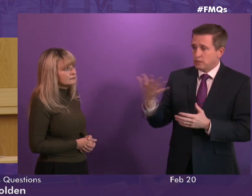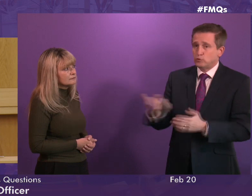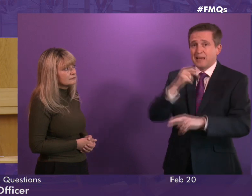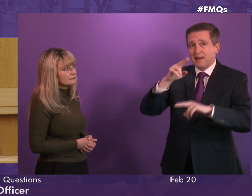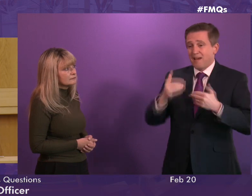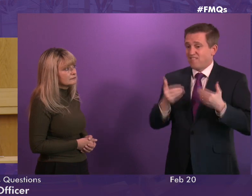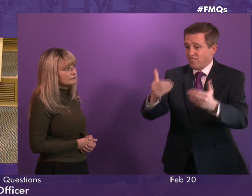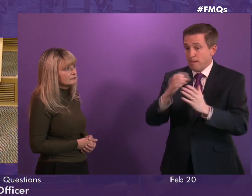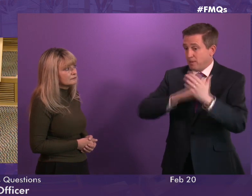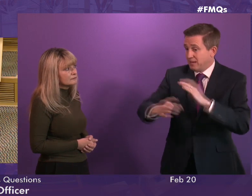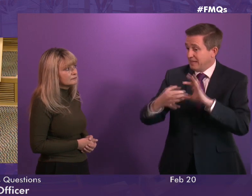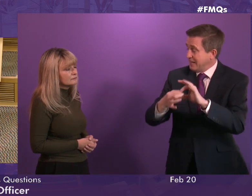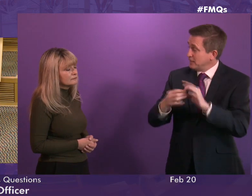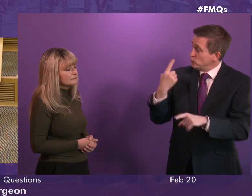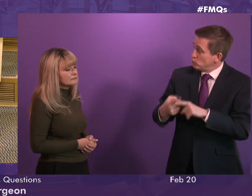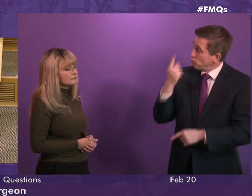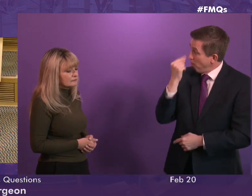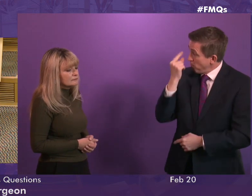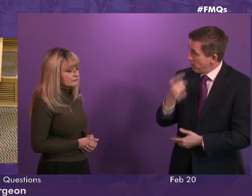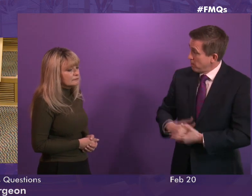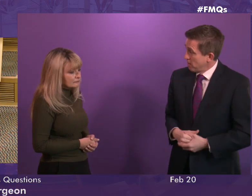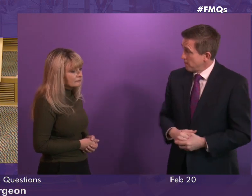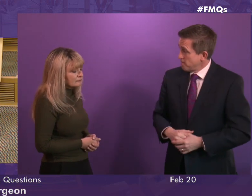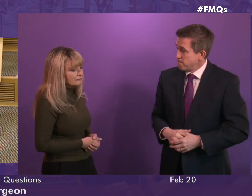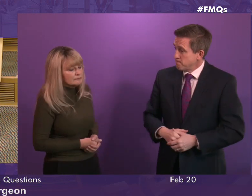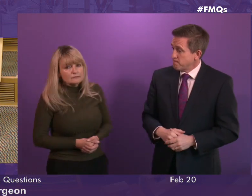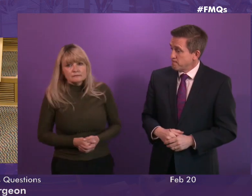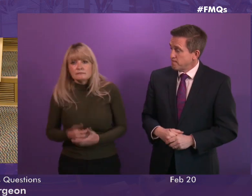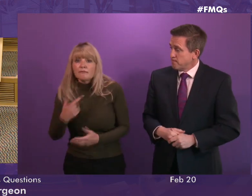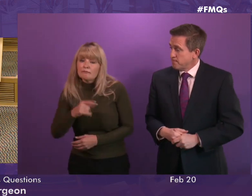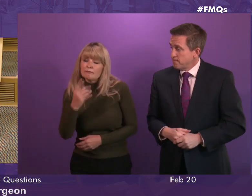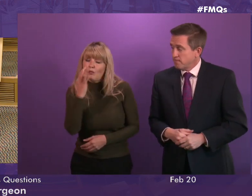The First Minister (Nicola Sturgeon): I am happy to have Paul Wheelhouse look into